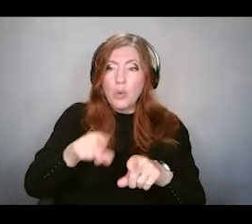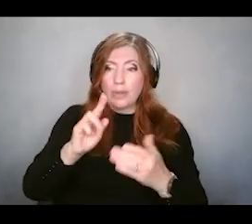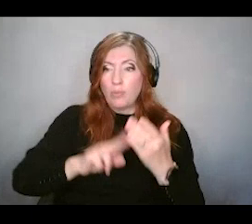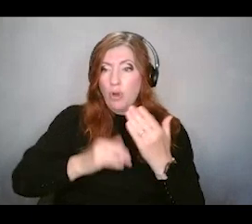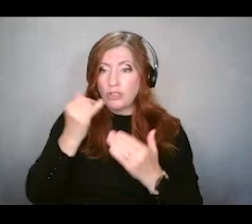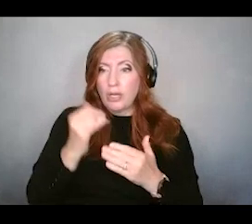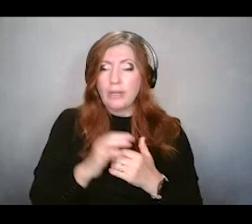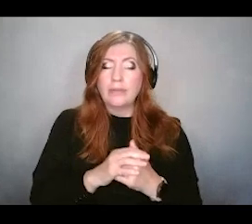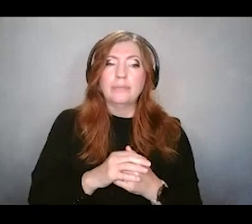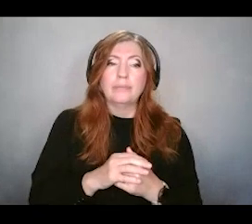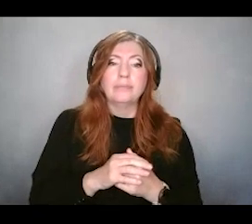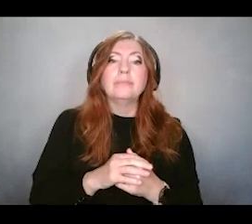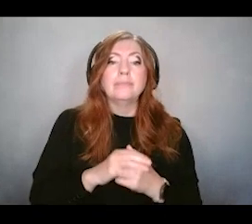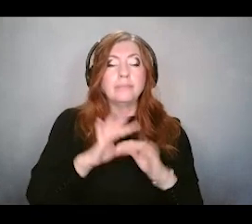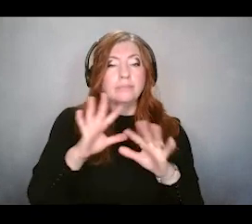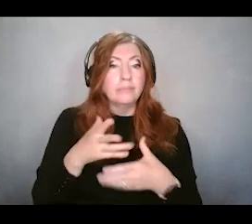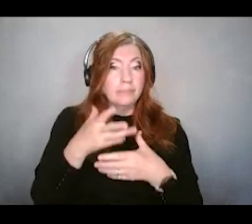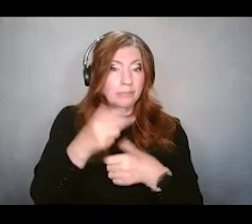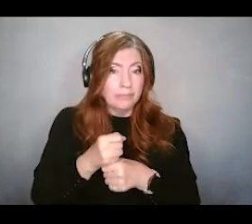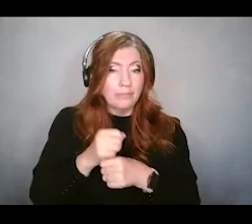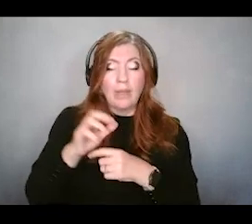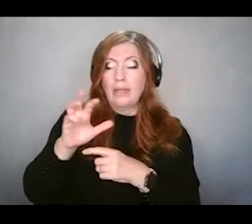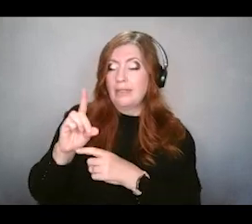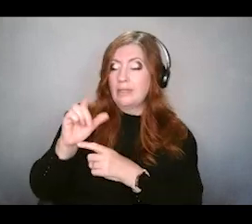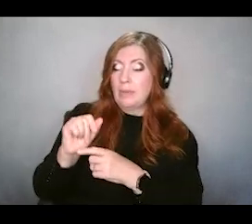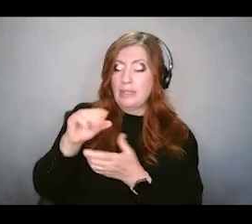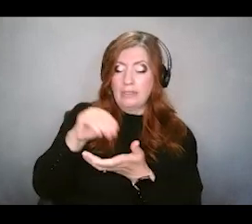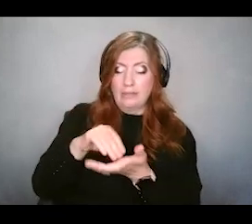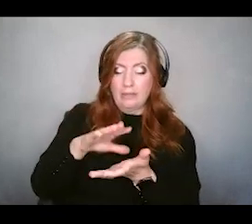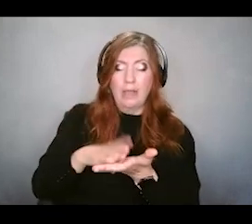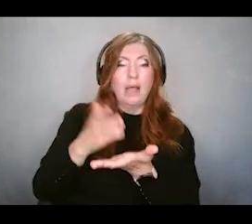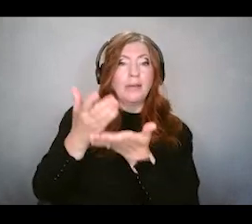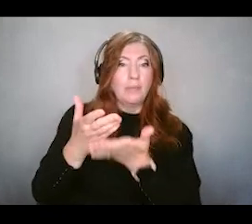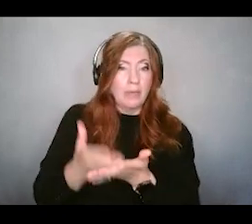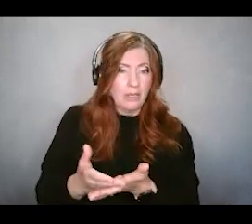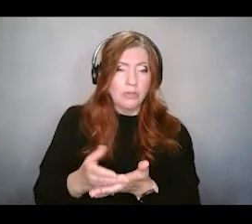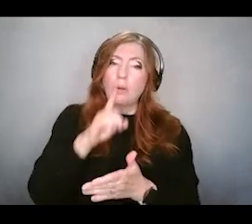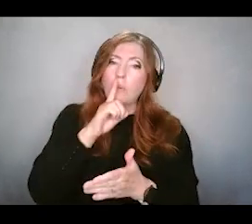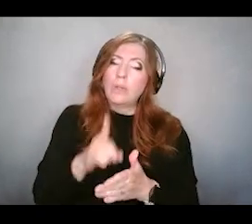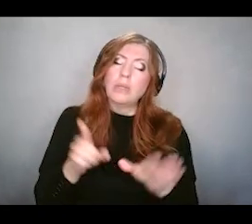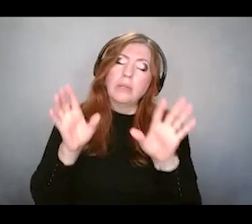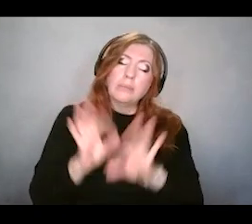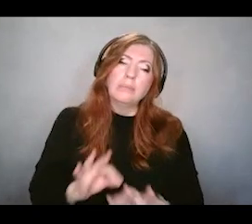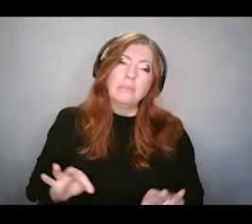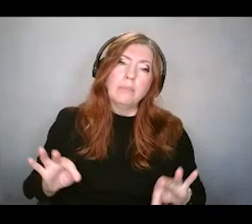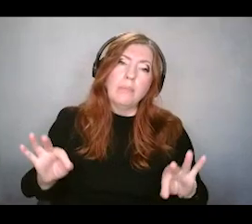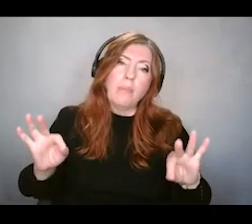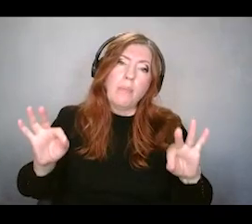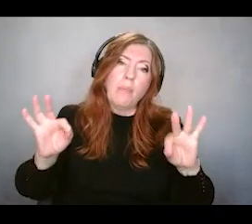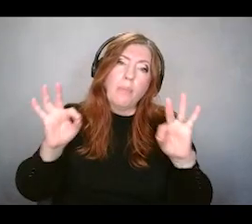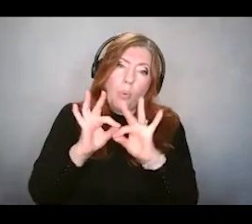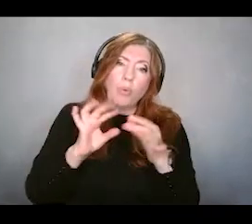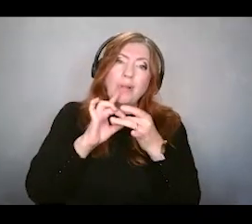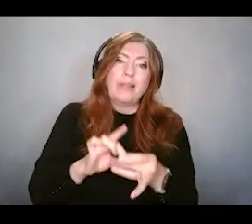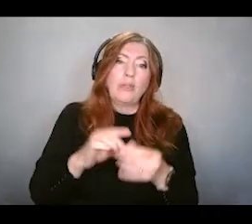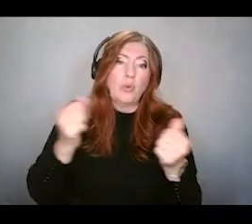In short, documenting disability is foundational to everything we do –from eligibility to service